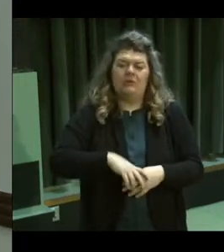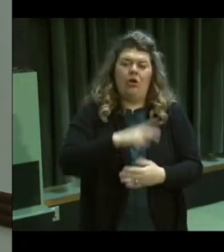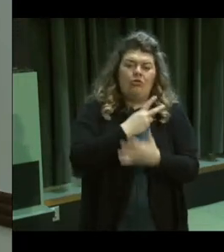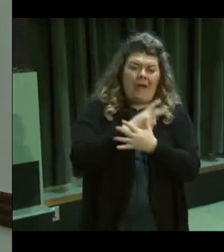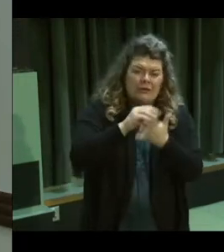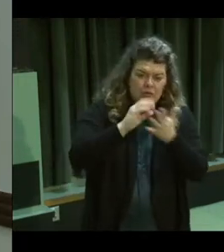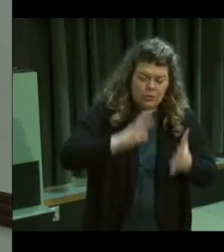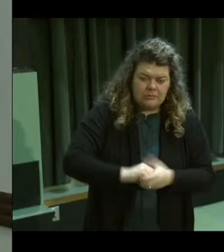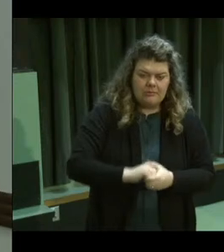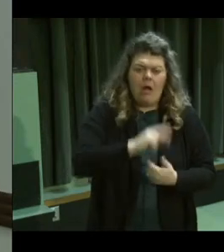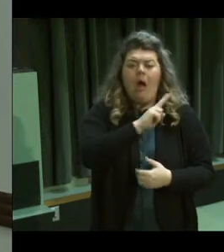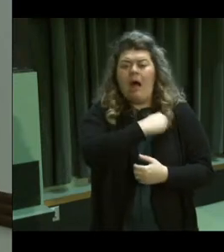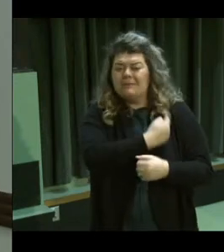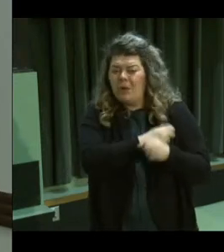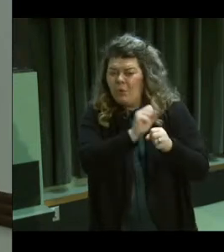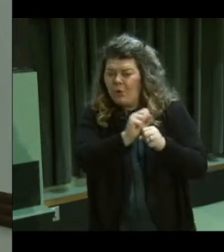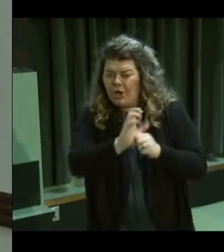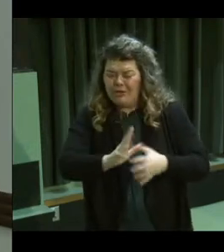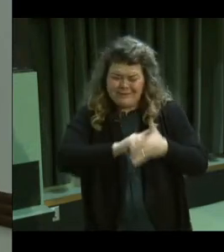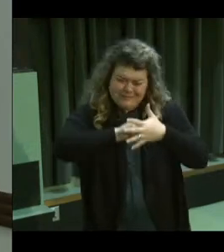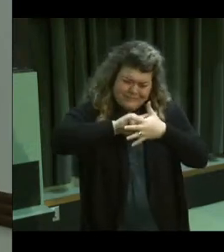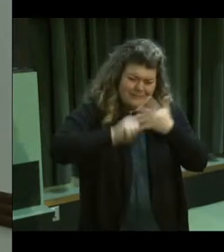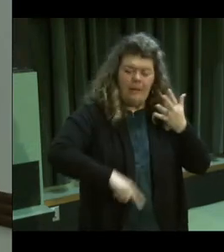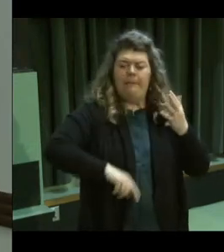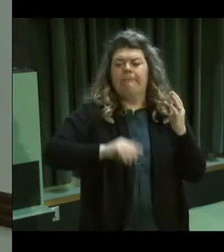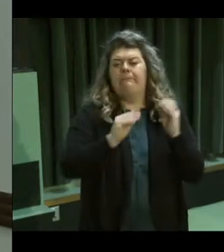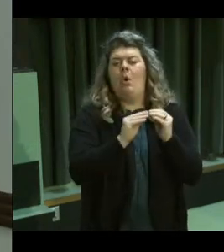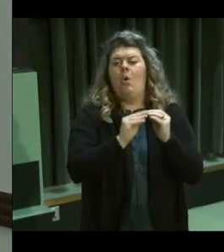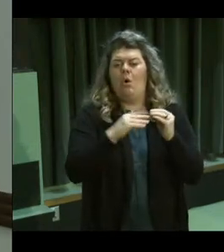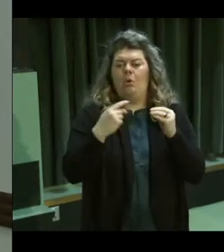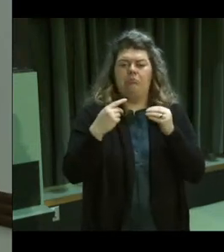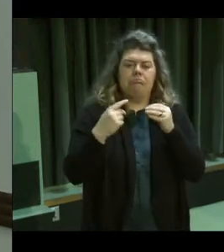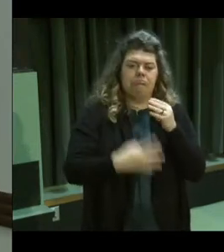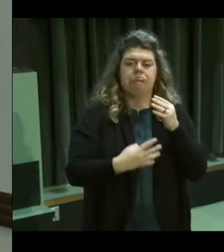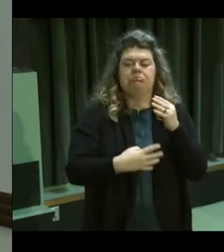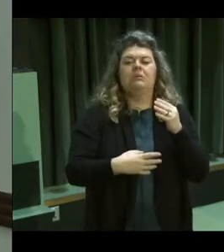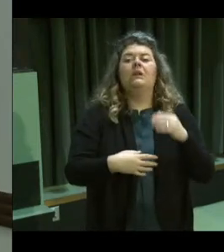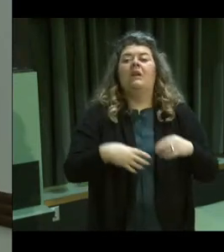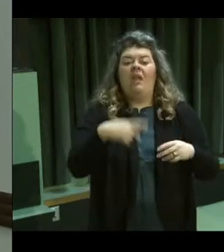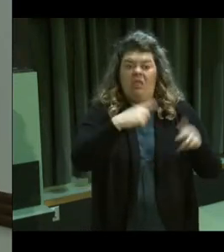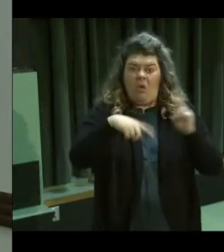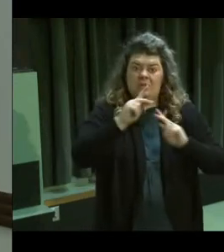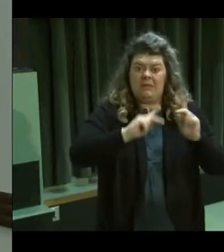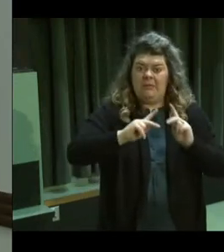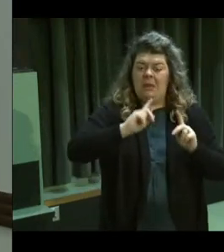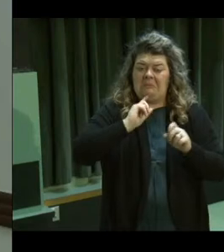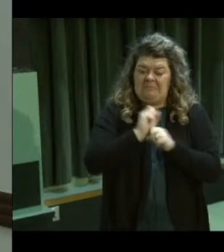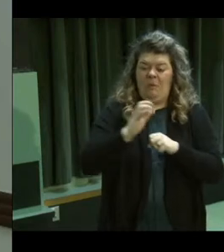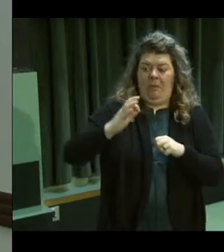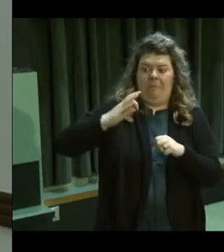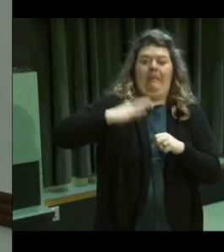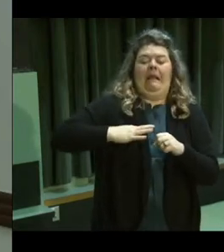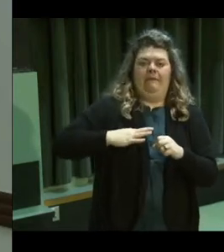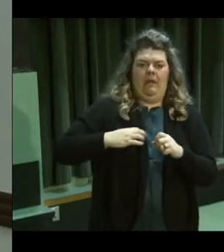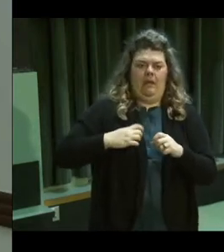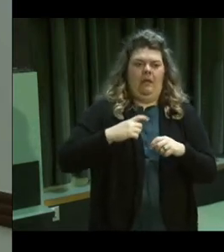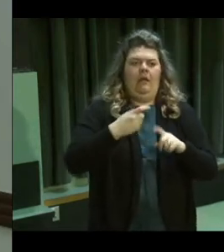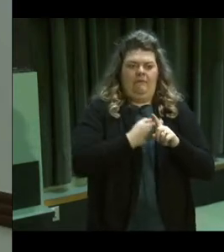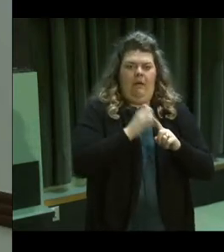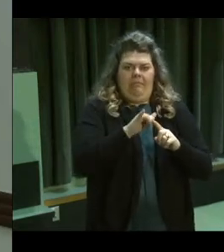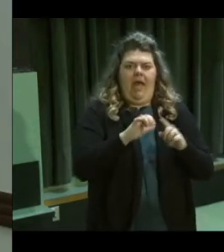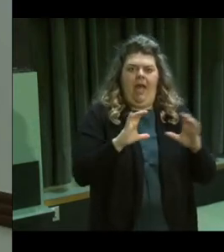students, hospital workers, and